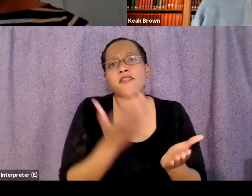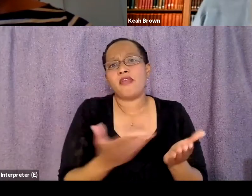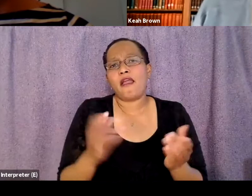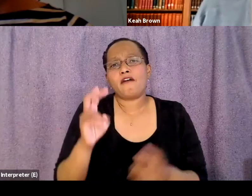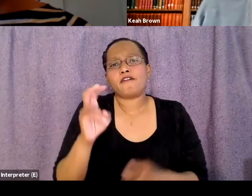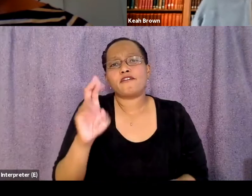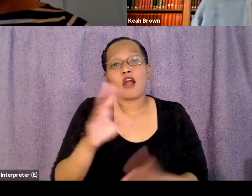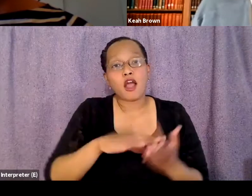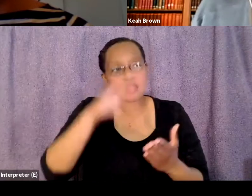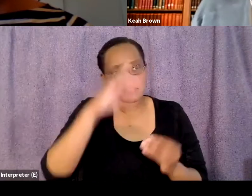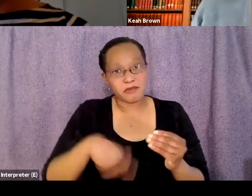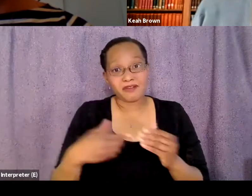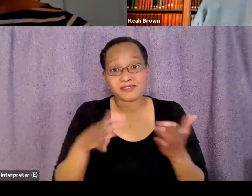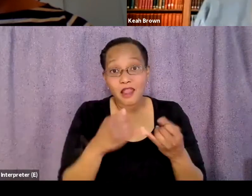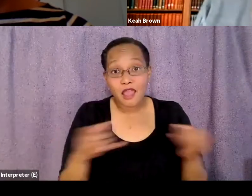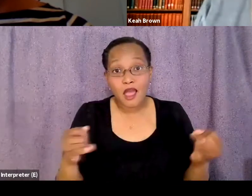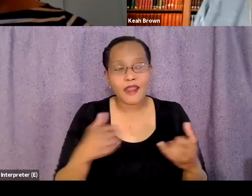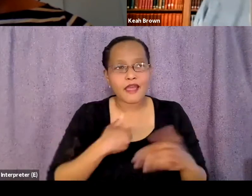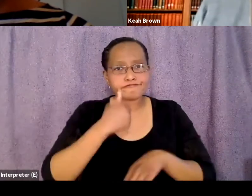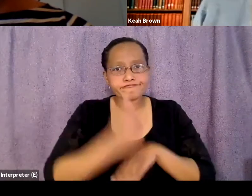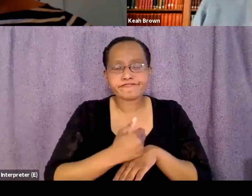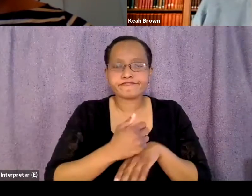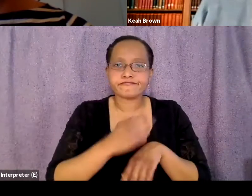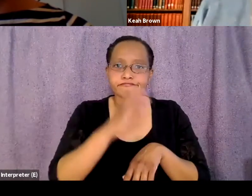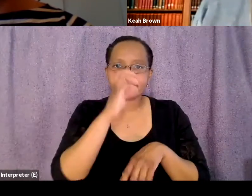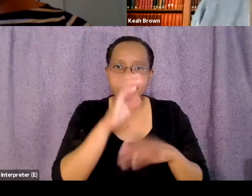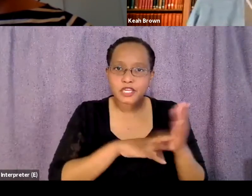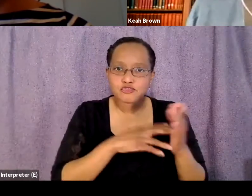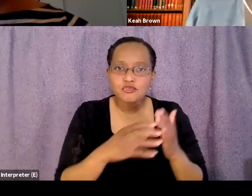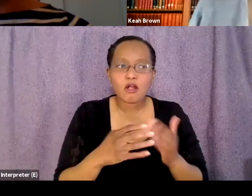Keah Brown: Having a set schedule and learning how to interview people and feel comfortable